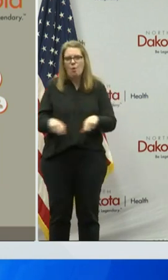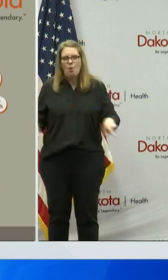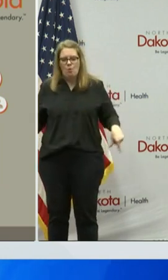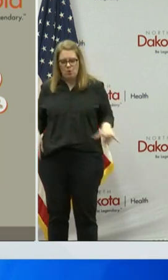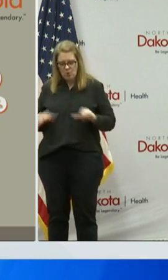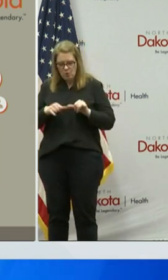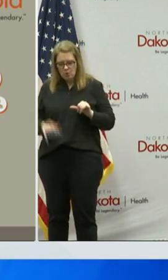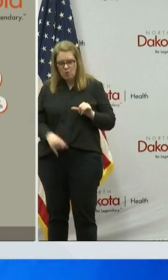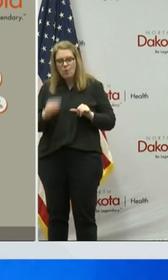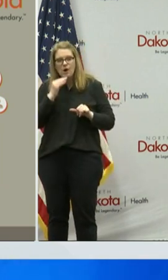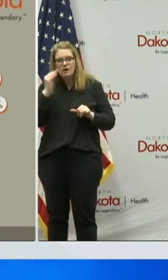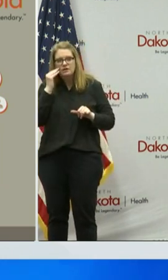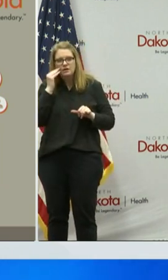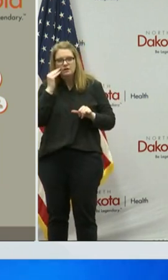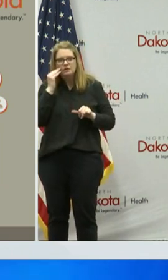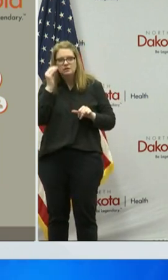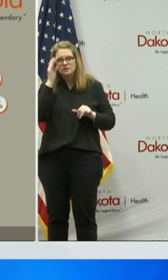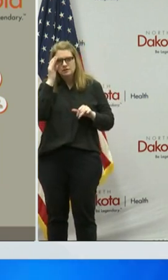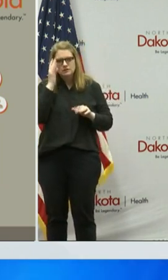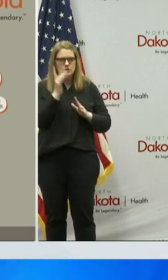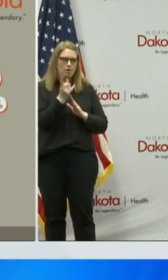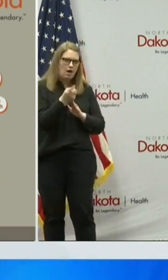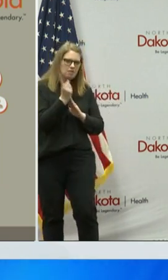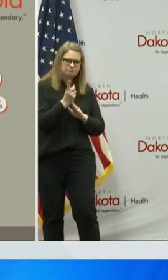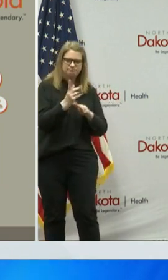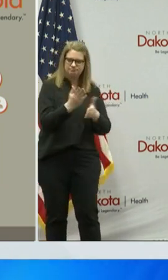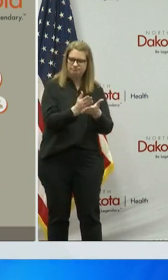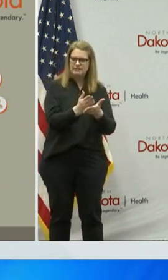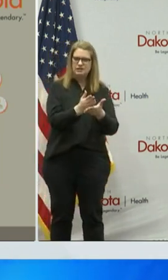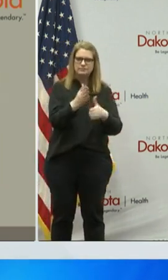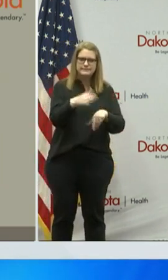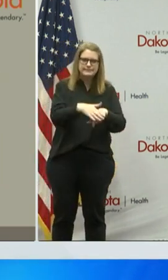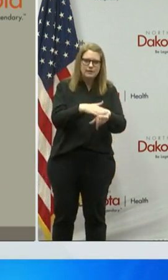PEOPLE THAT DON'T HAVE SYSTEMS